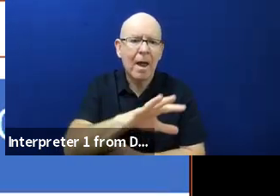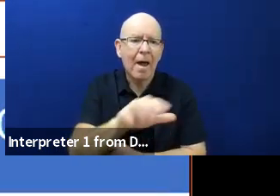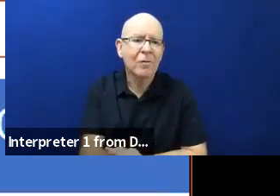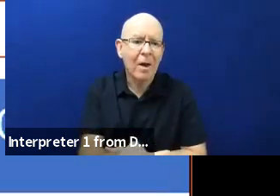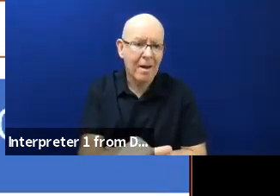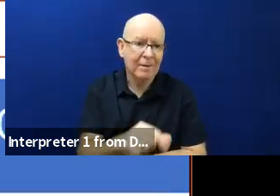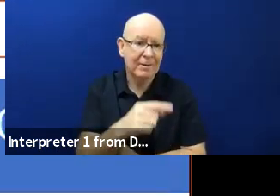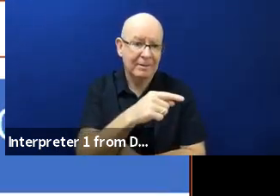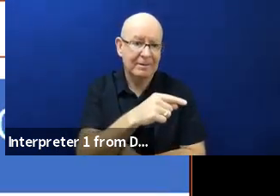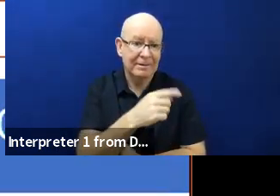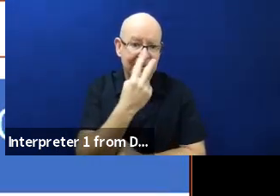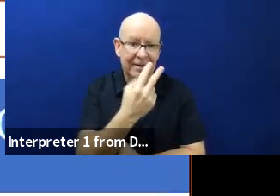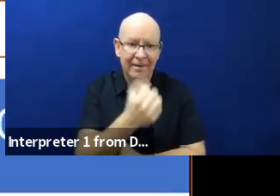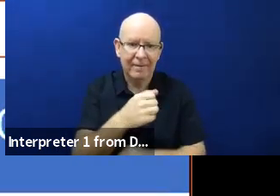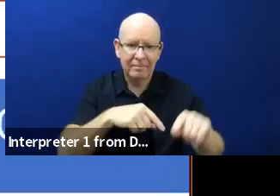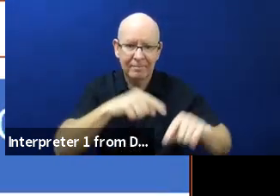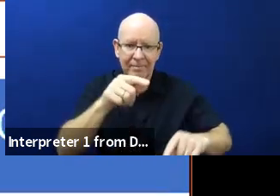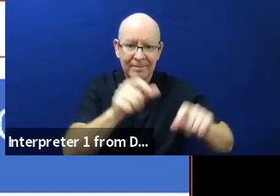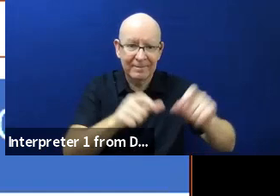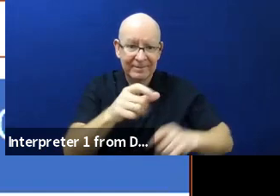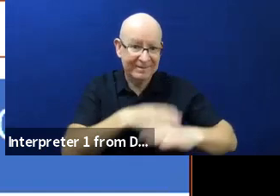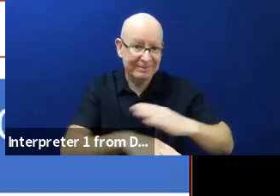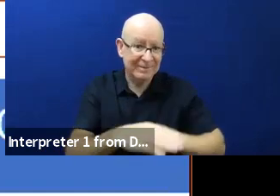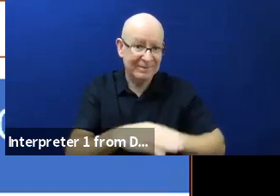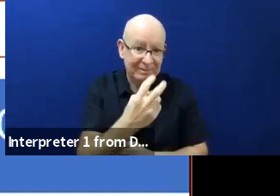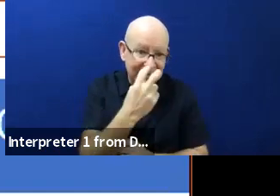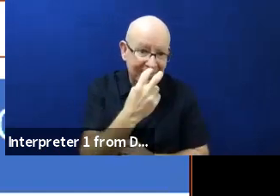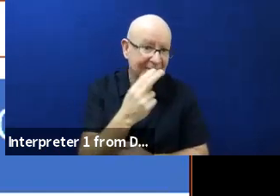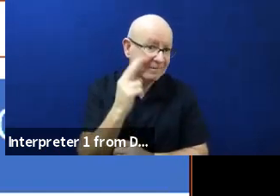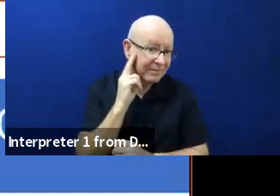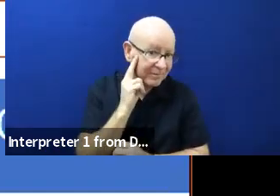one is blue, the other is orange. Blue is minimum participation those are the cost